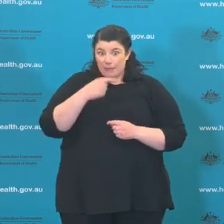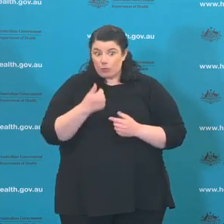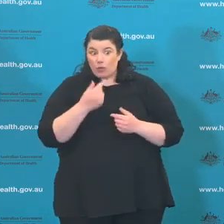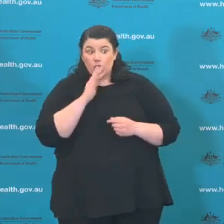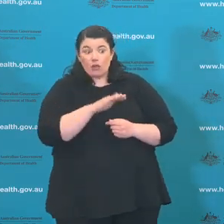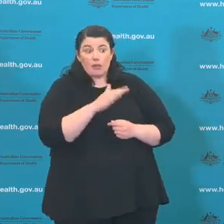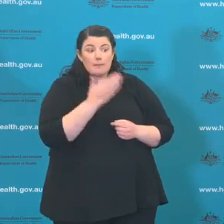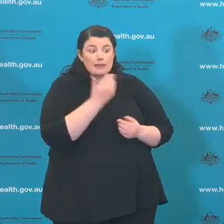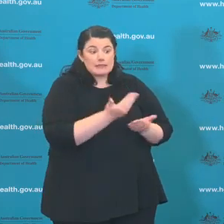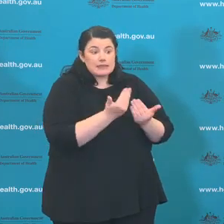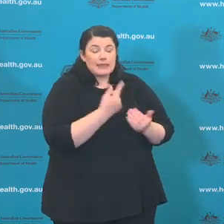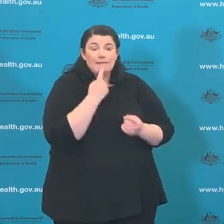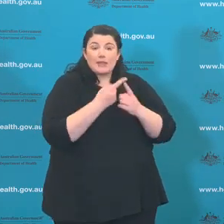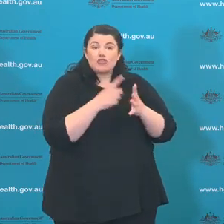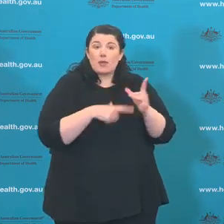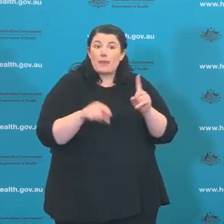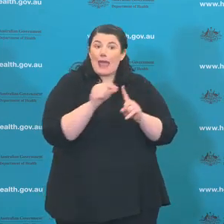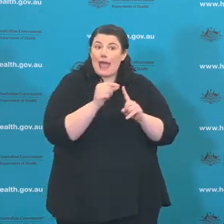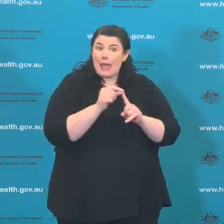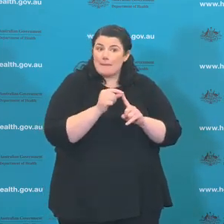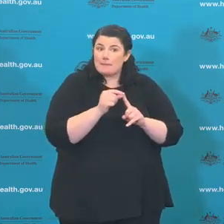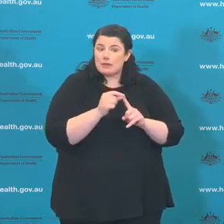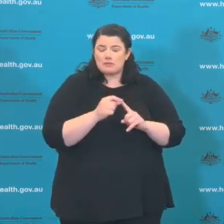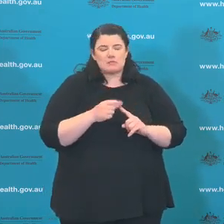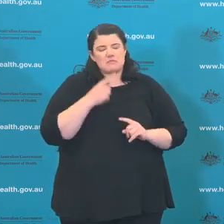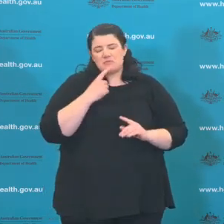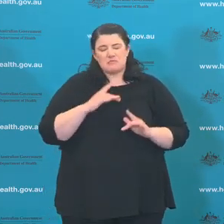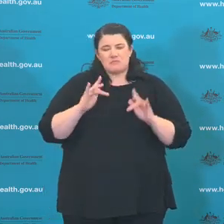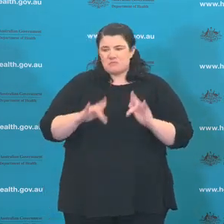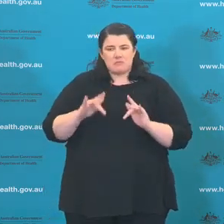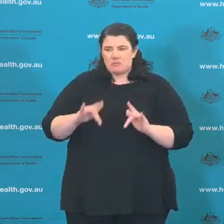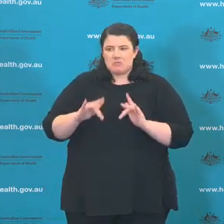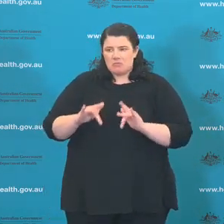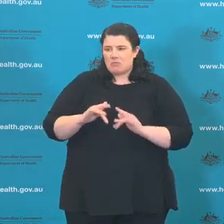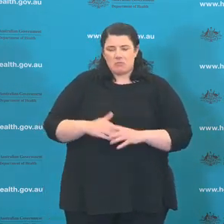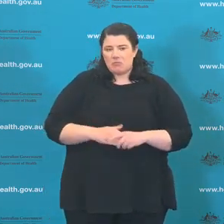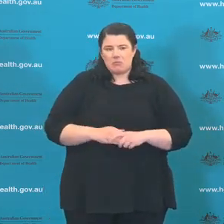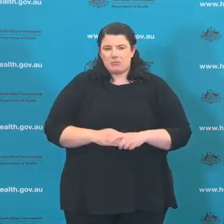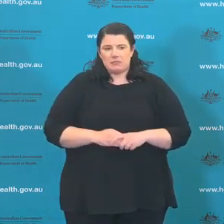No, because if you remember at the very beginning we were really clear that as the Federal